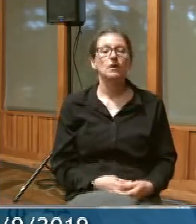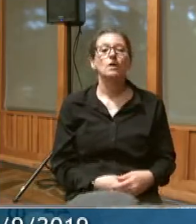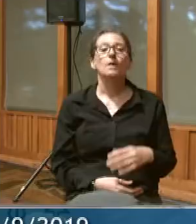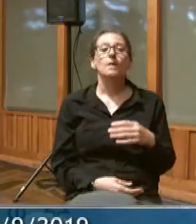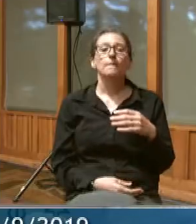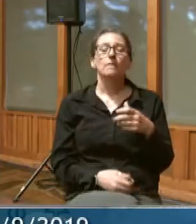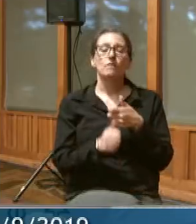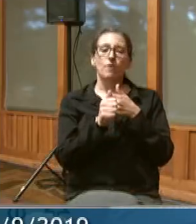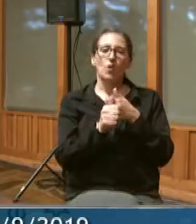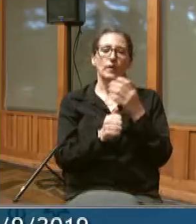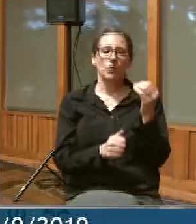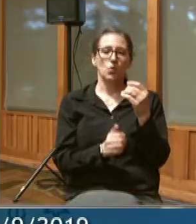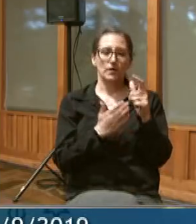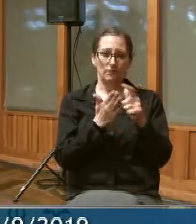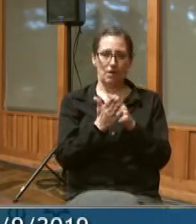TAKEN]